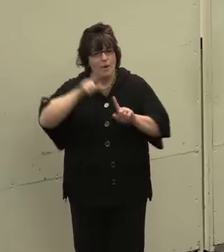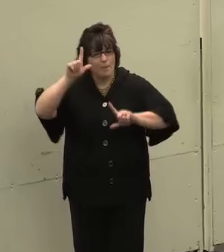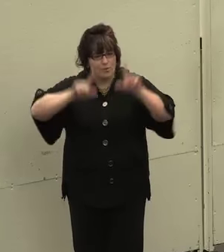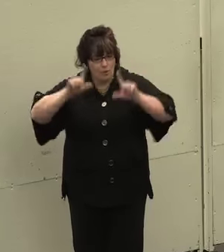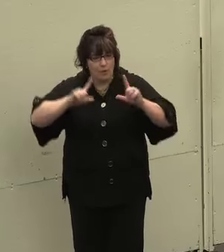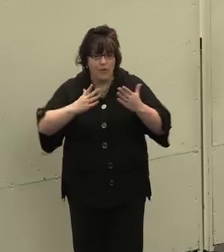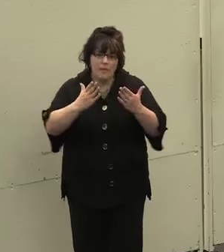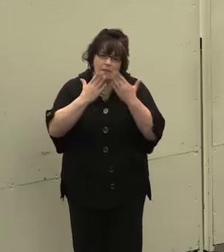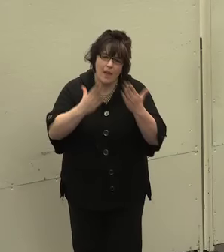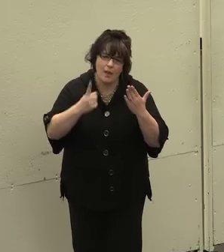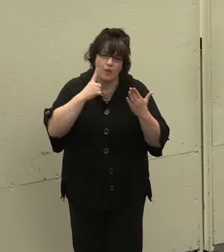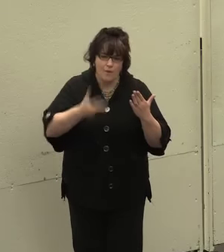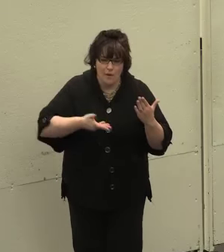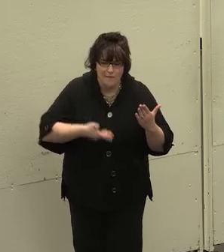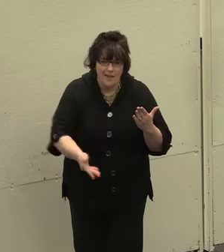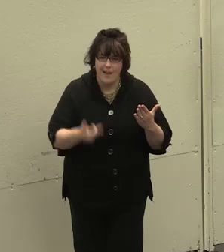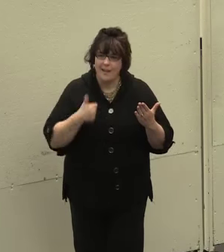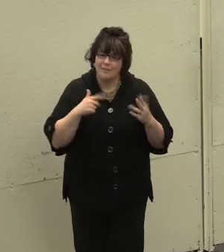precious opportunity. It's a great honor.